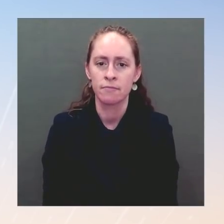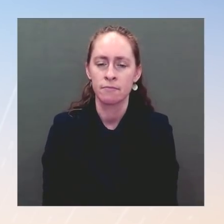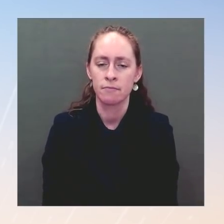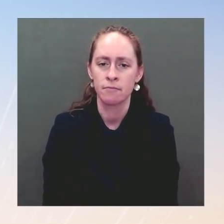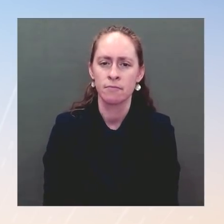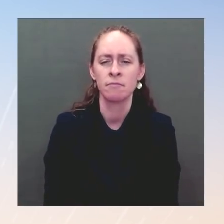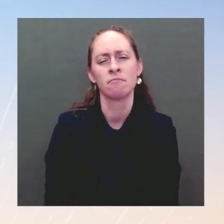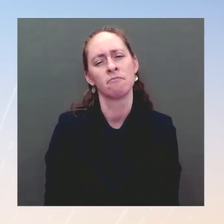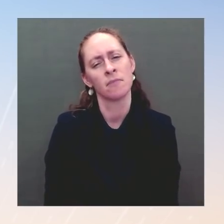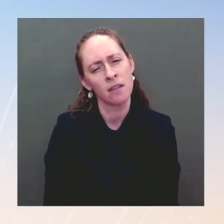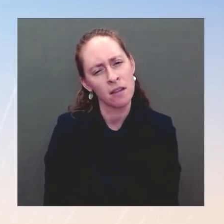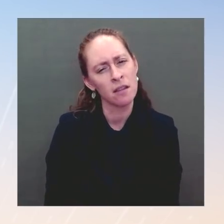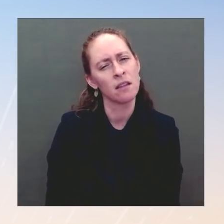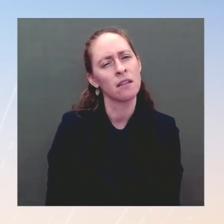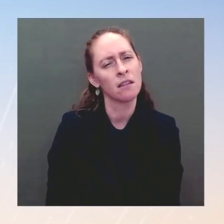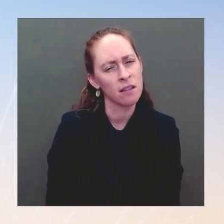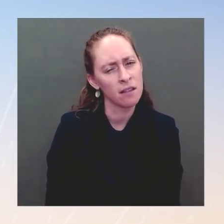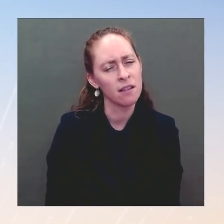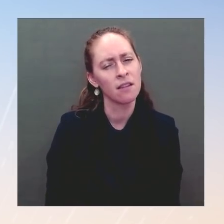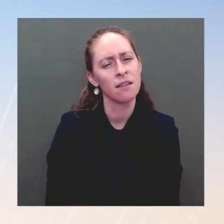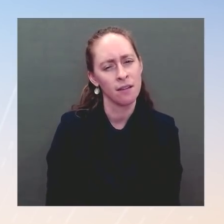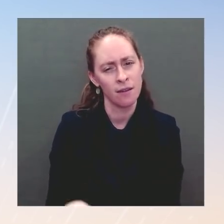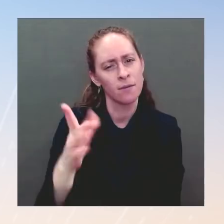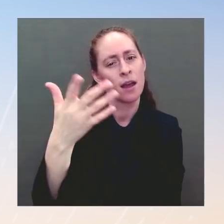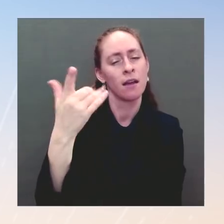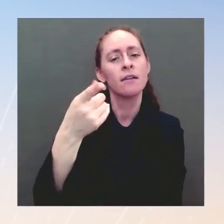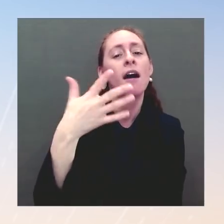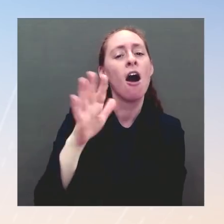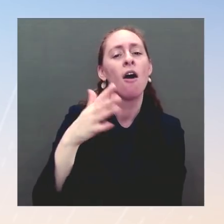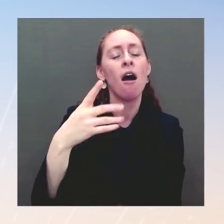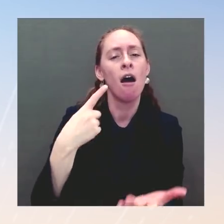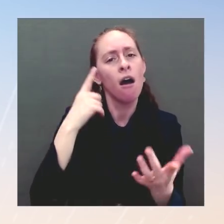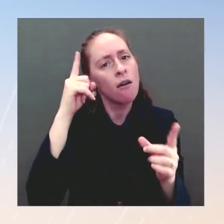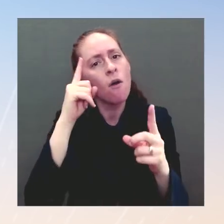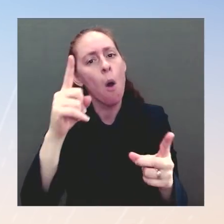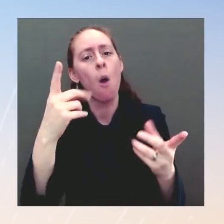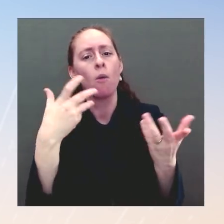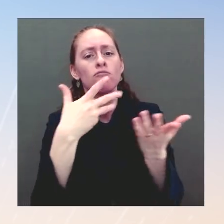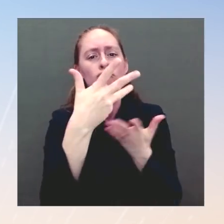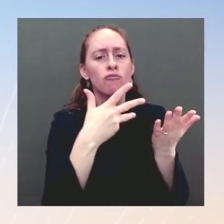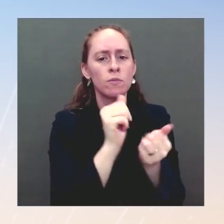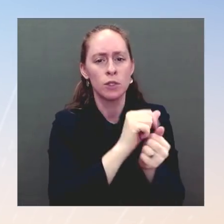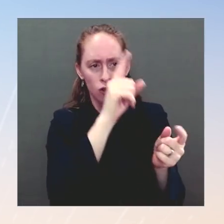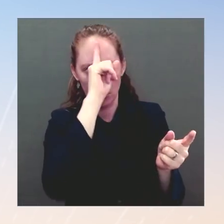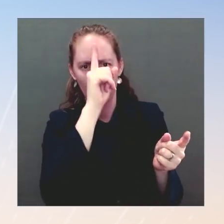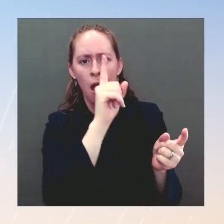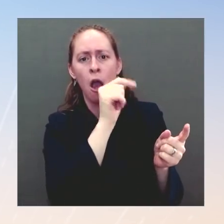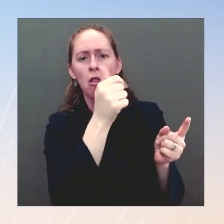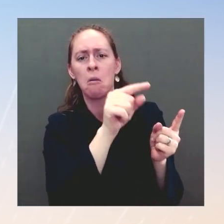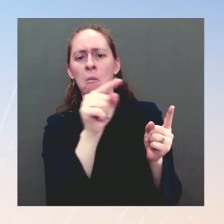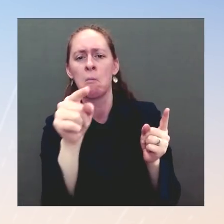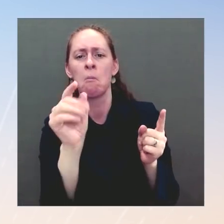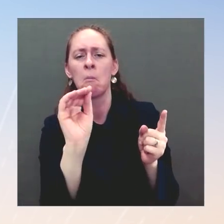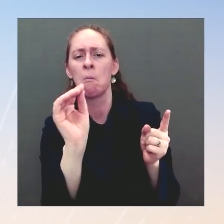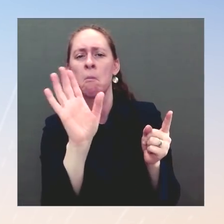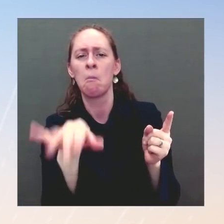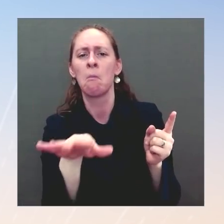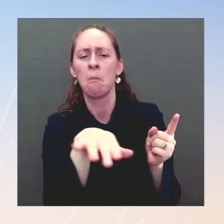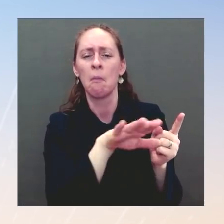with Germany rather than an alternative. Just looking at, you know, the President last year said, in Cincinnati, that construction is already kind of going at this point.